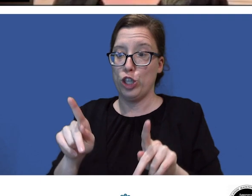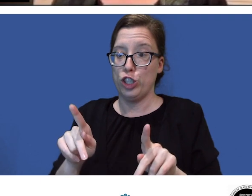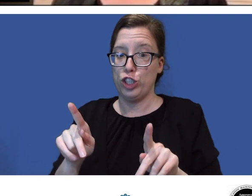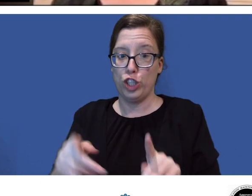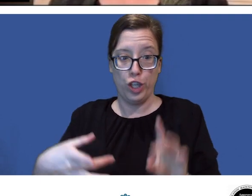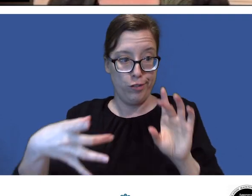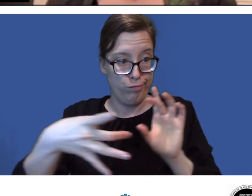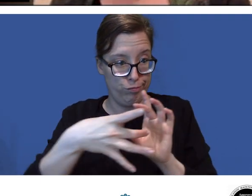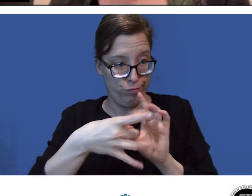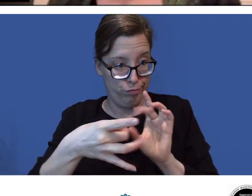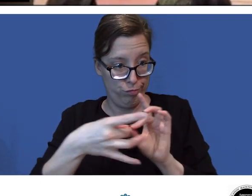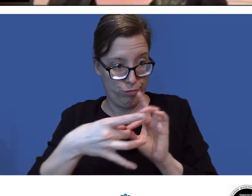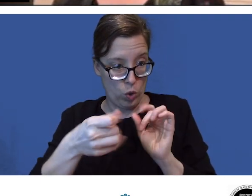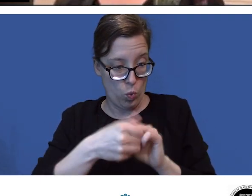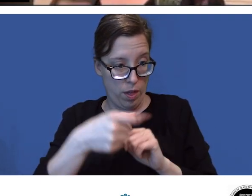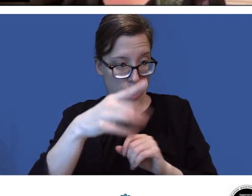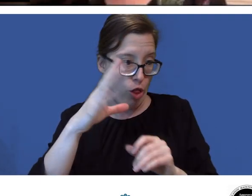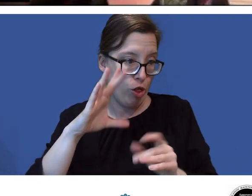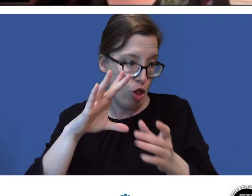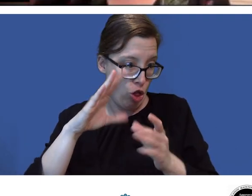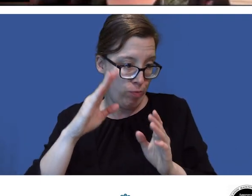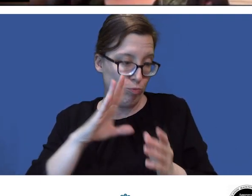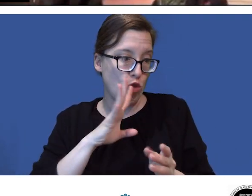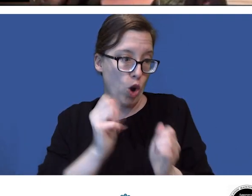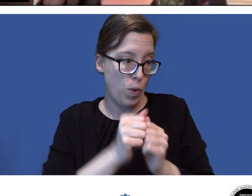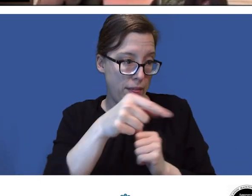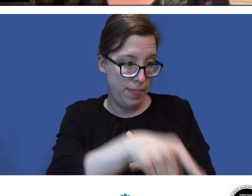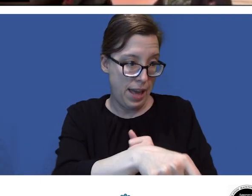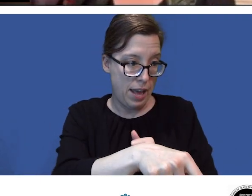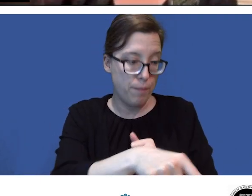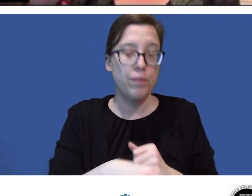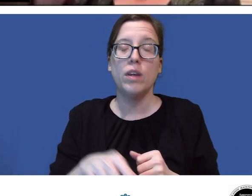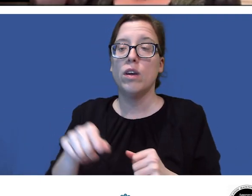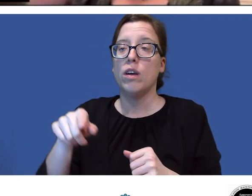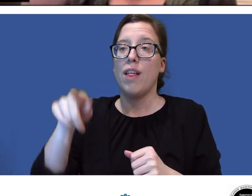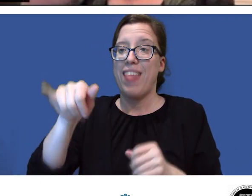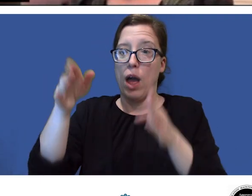that if somebody is talking to the learner with whom you work, that other person